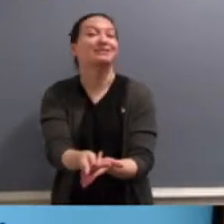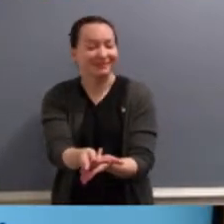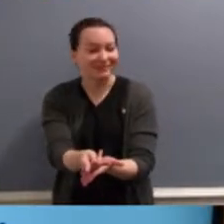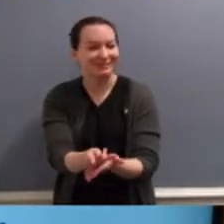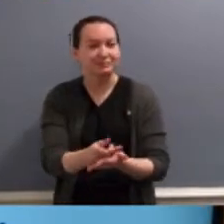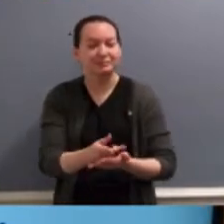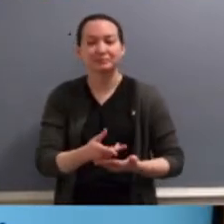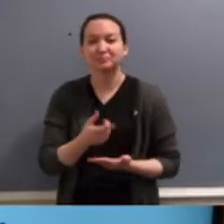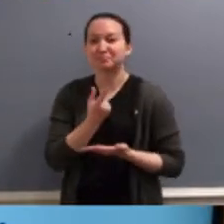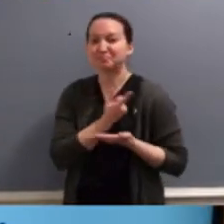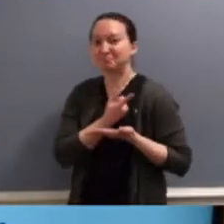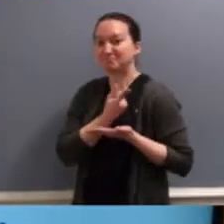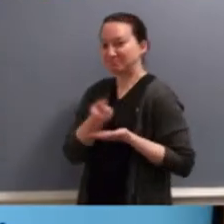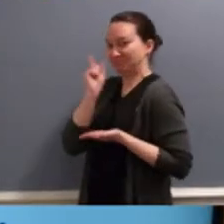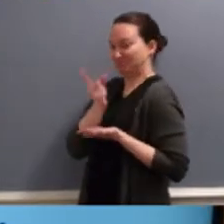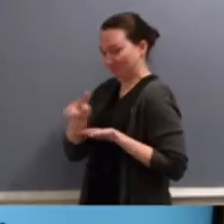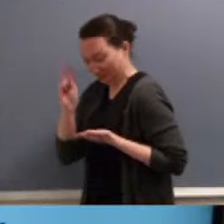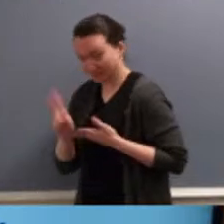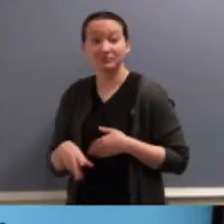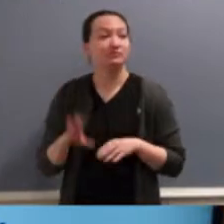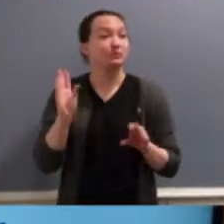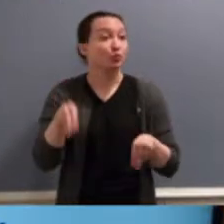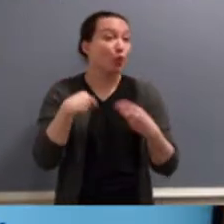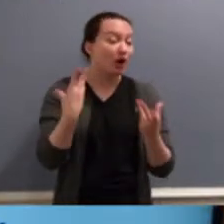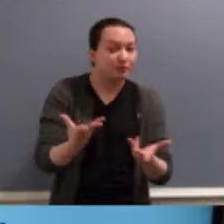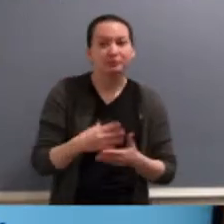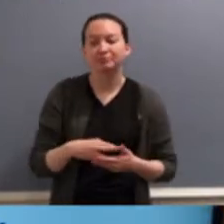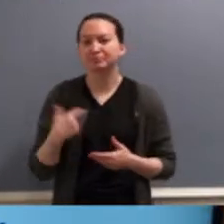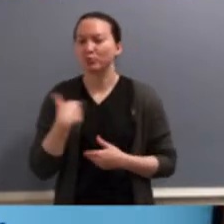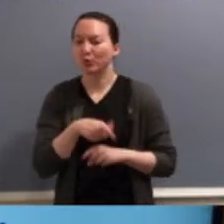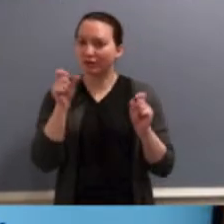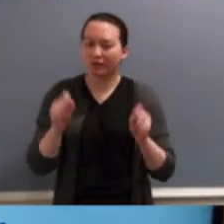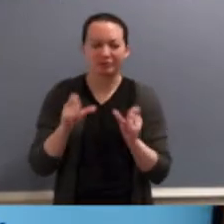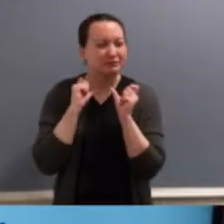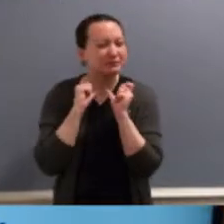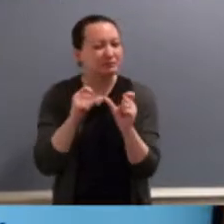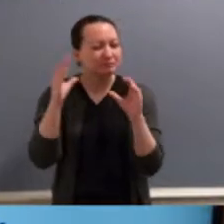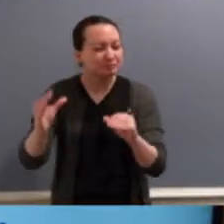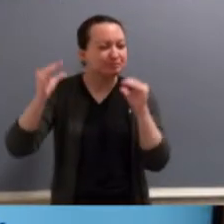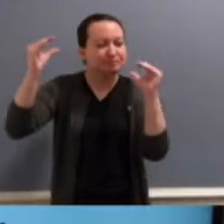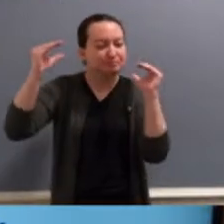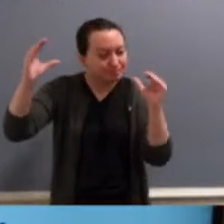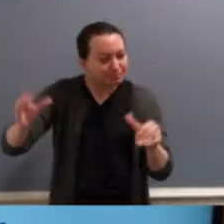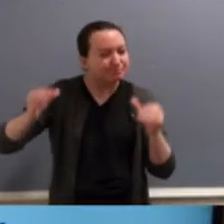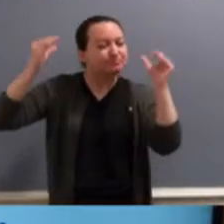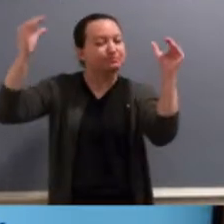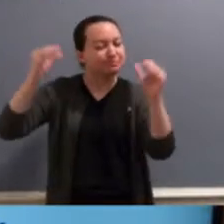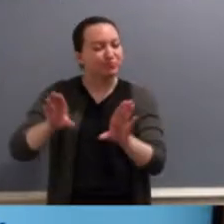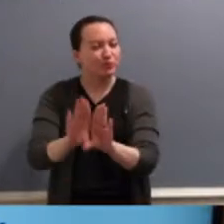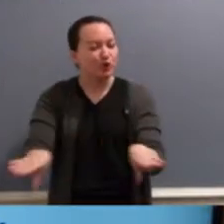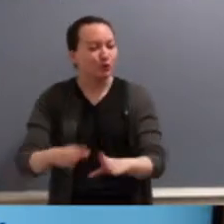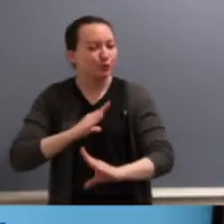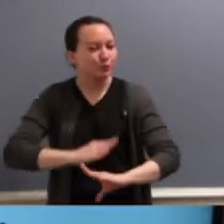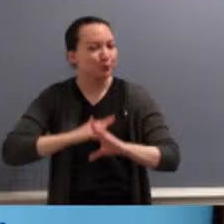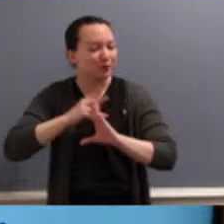November which will provide our us the ability to continue to advance child protection programming